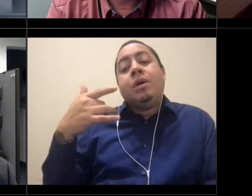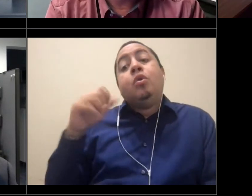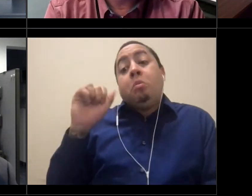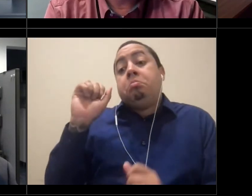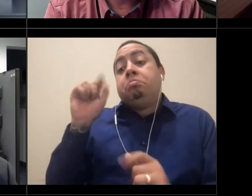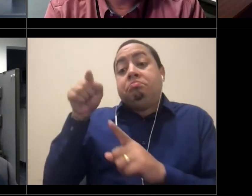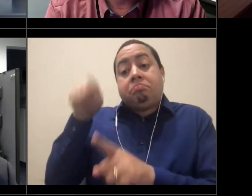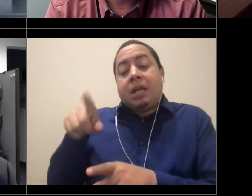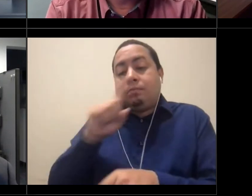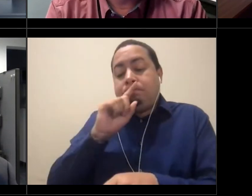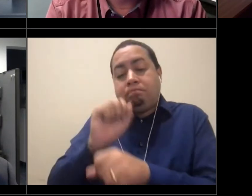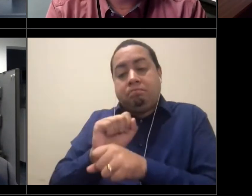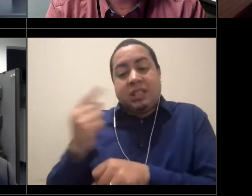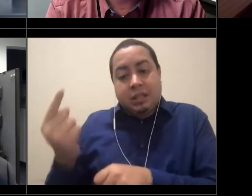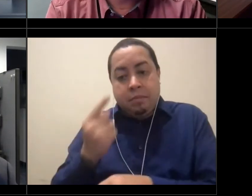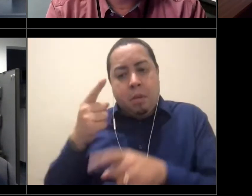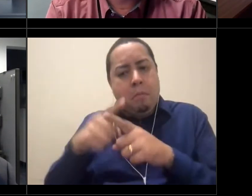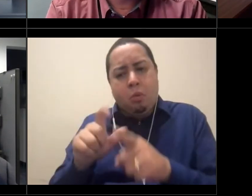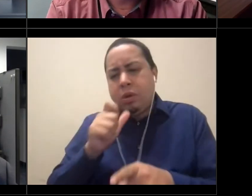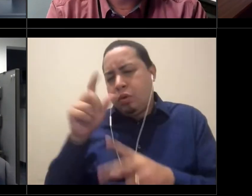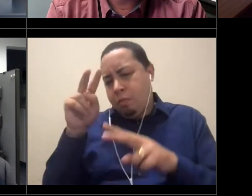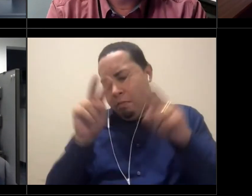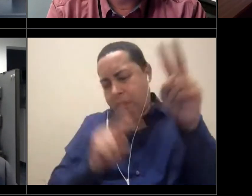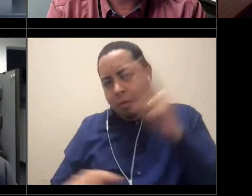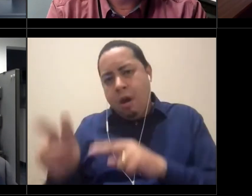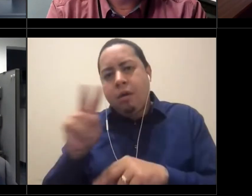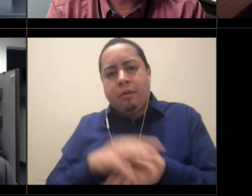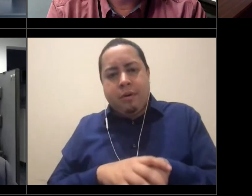that's our mandate, and in the realm of aviation safety.